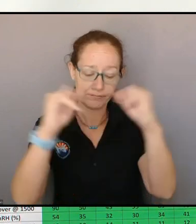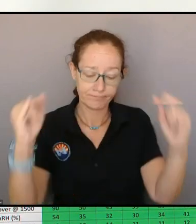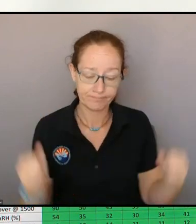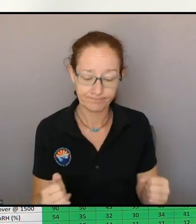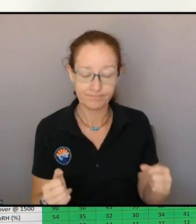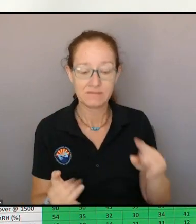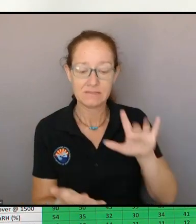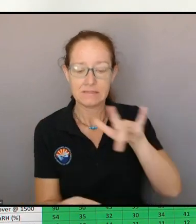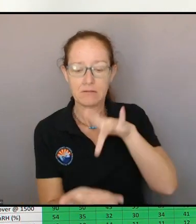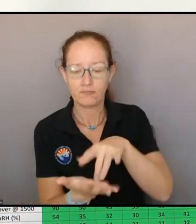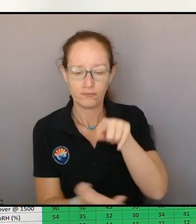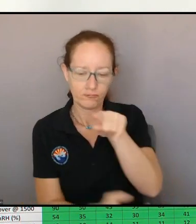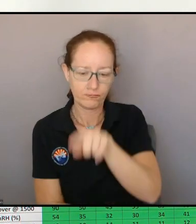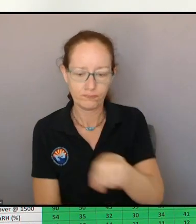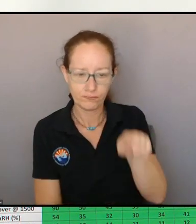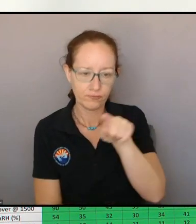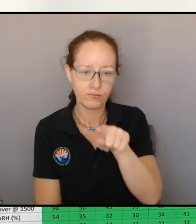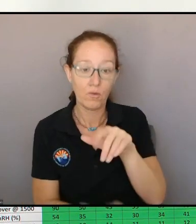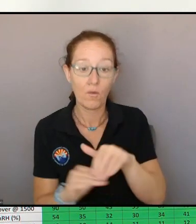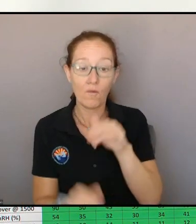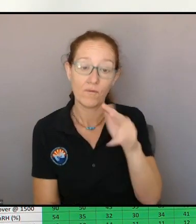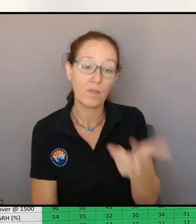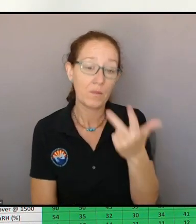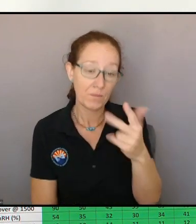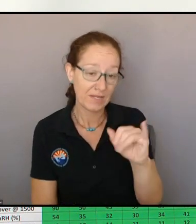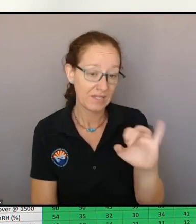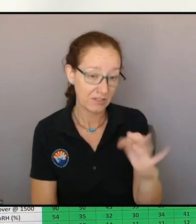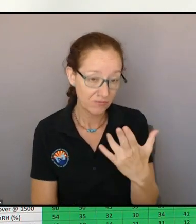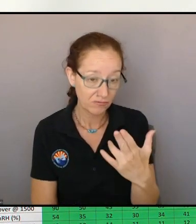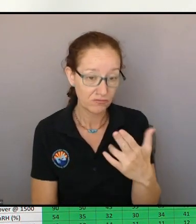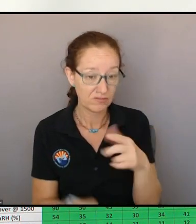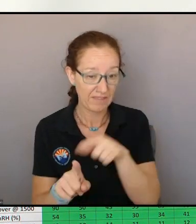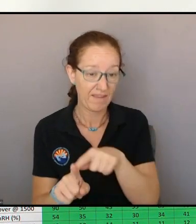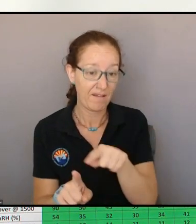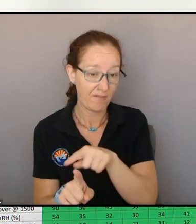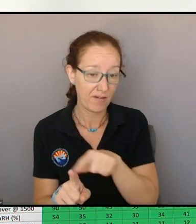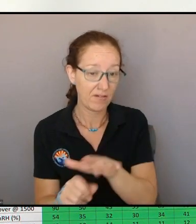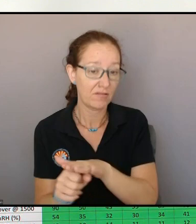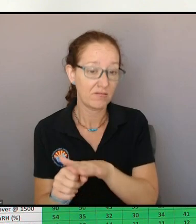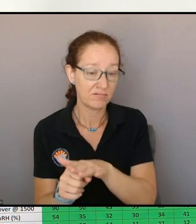inches noted here again just on the kind of the south portion